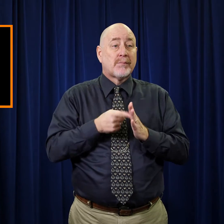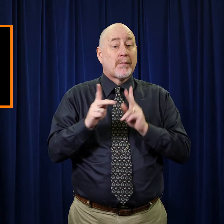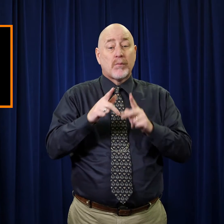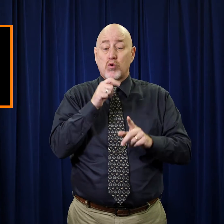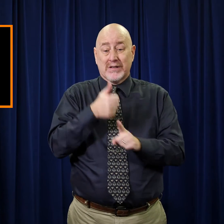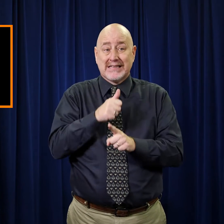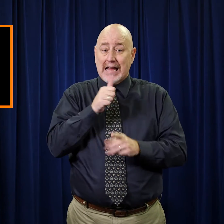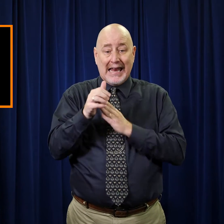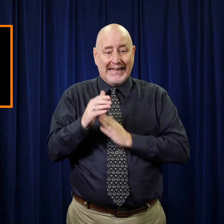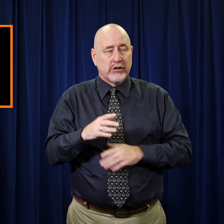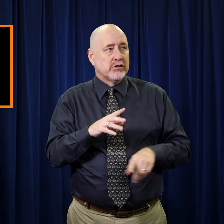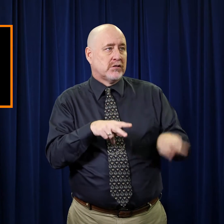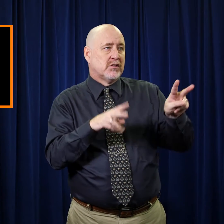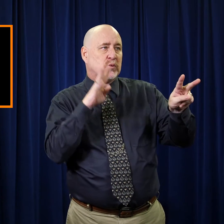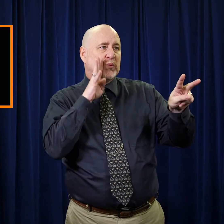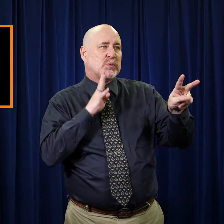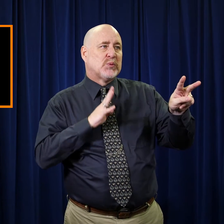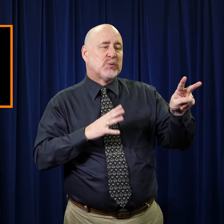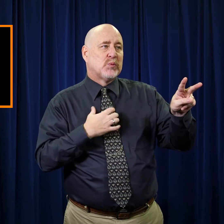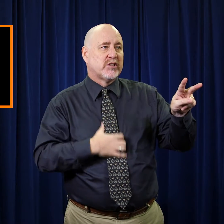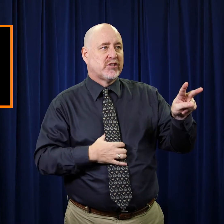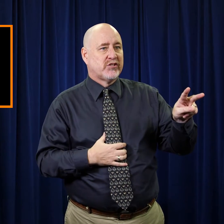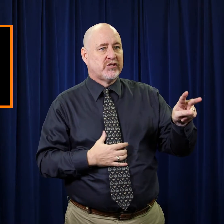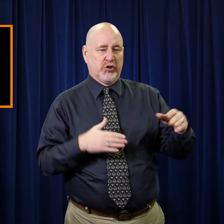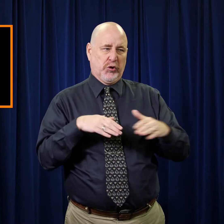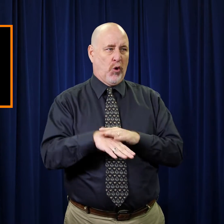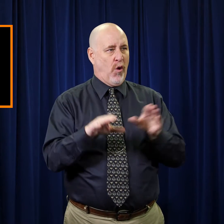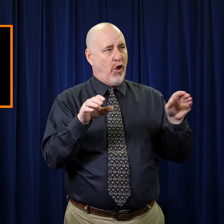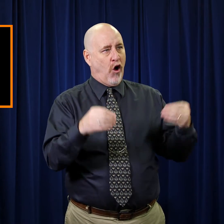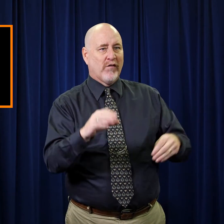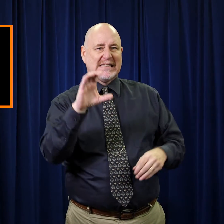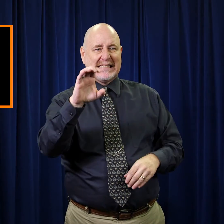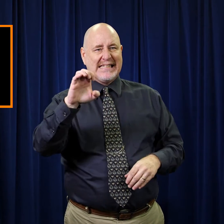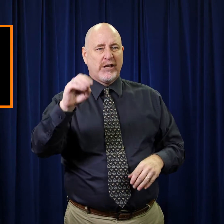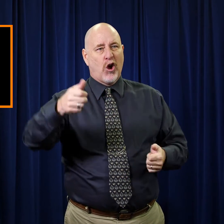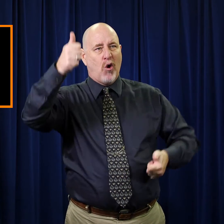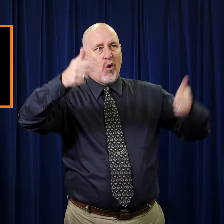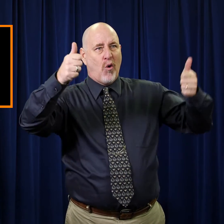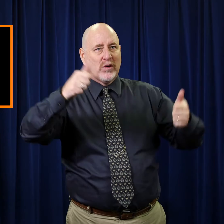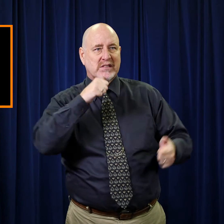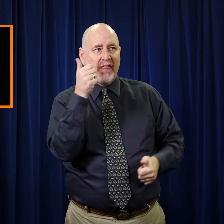aren't leaders envy those who are. You know, you go into the office of the CEO